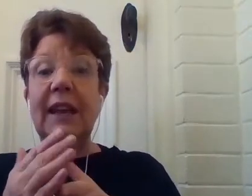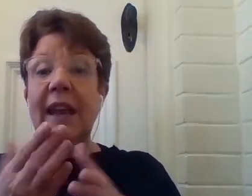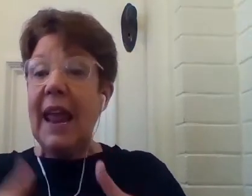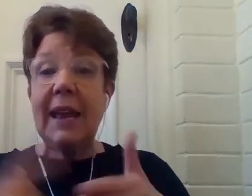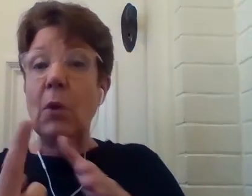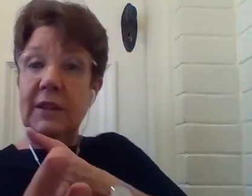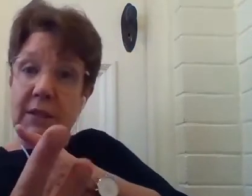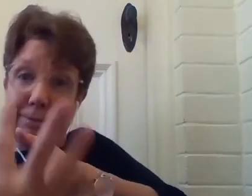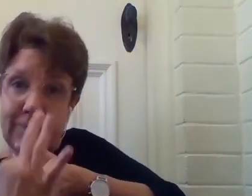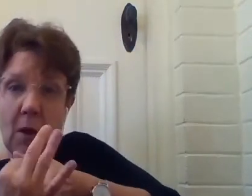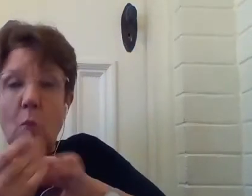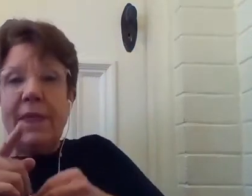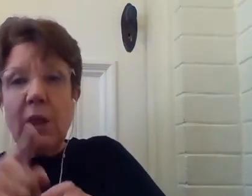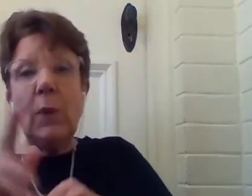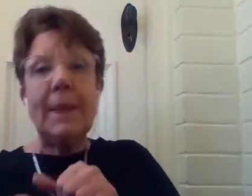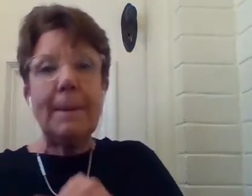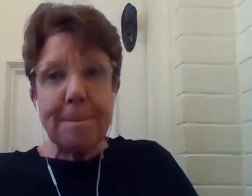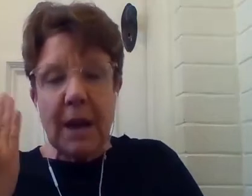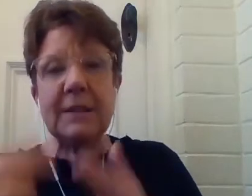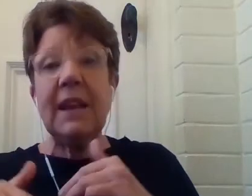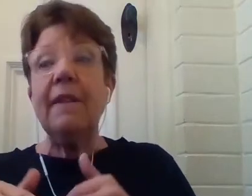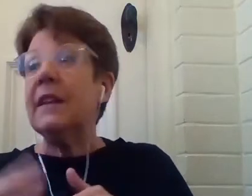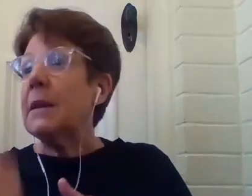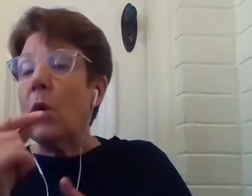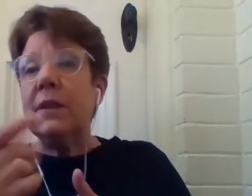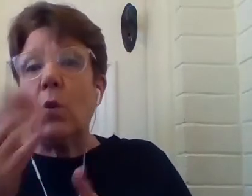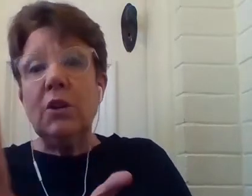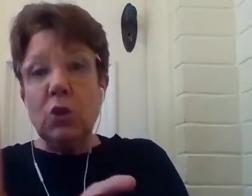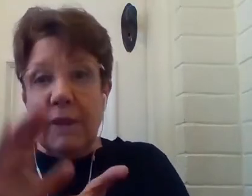if anybody has ever wanted to give you money in exchange for whatever